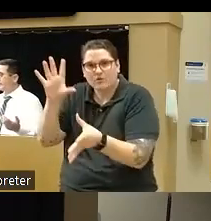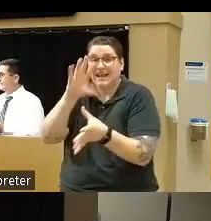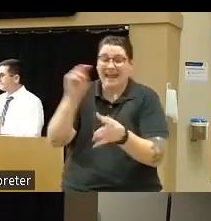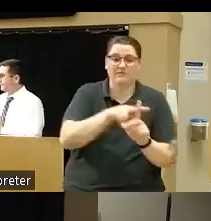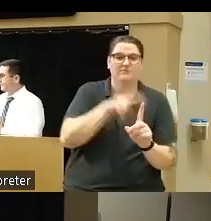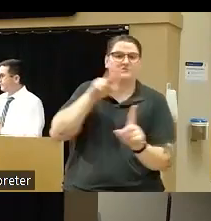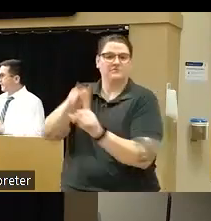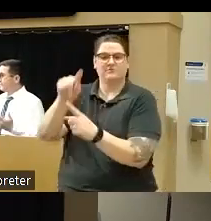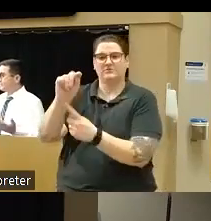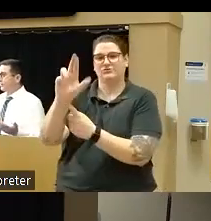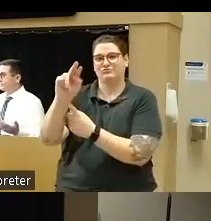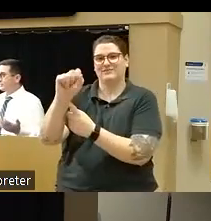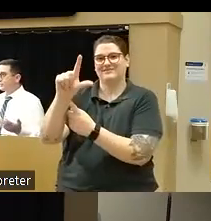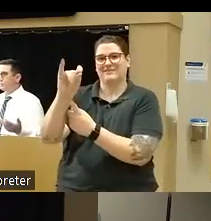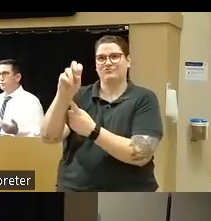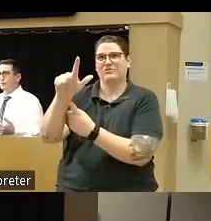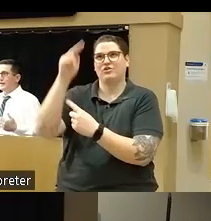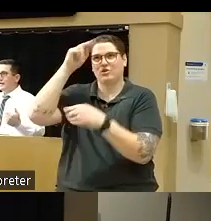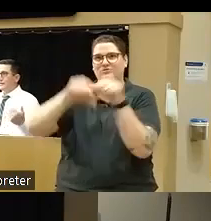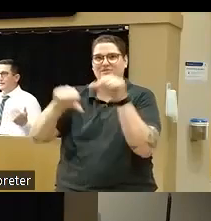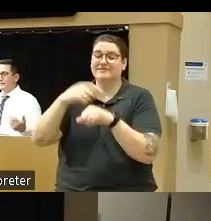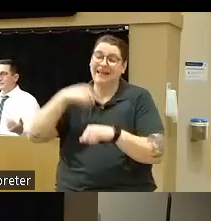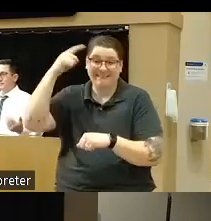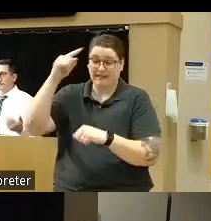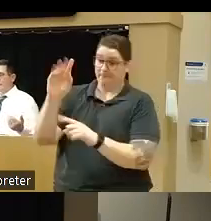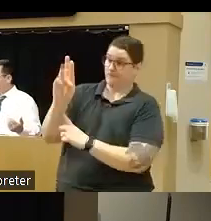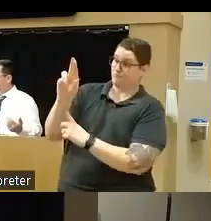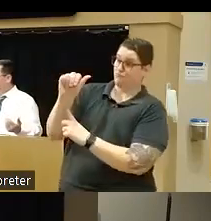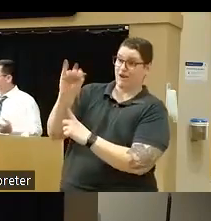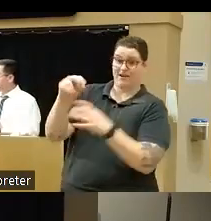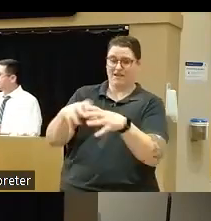aspects of it I think the brain is really cool I think that there's some amazing things that we can